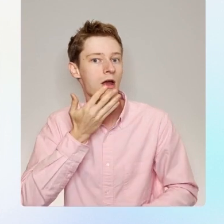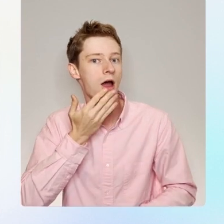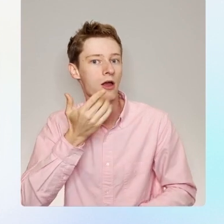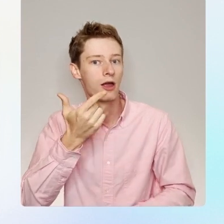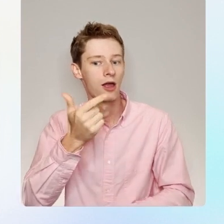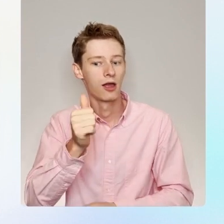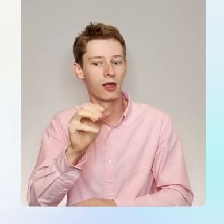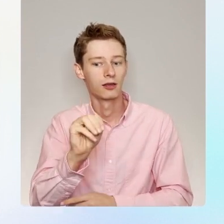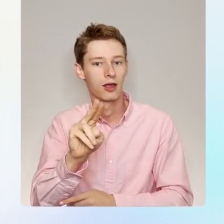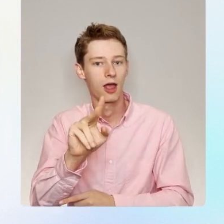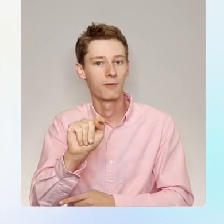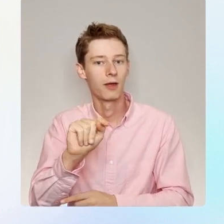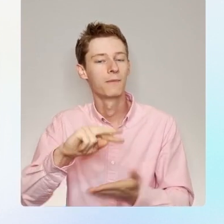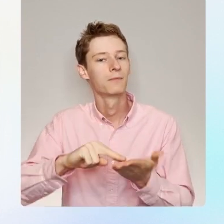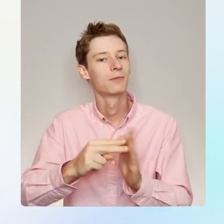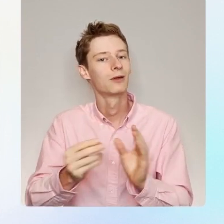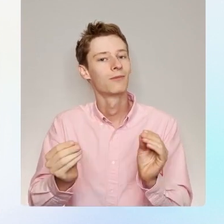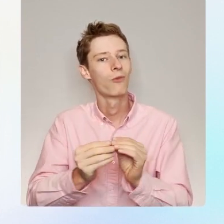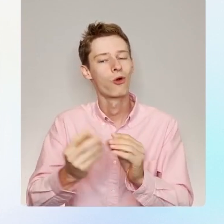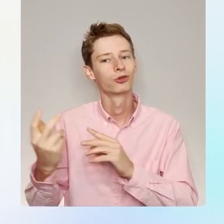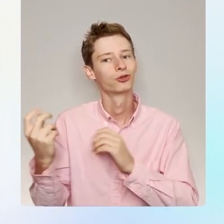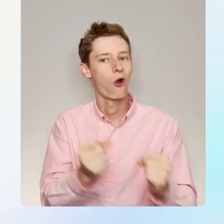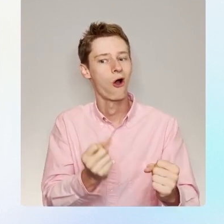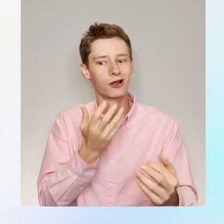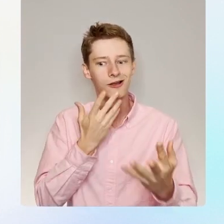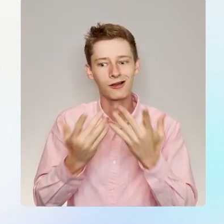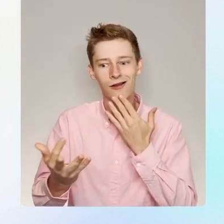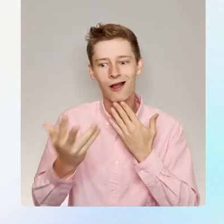vibrant colors to deliver a more engaging VR experience.